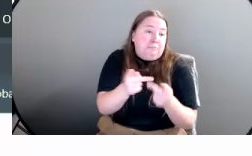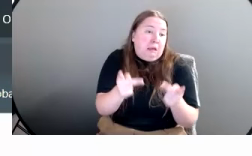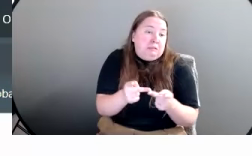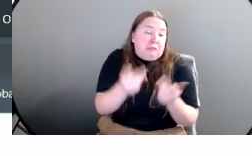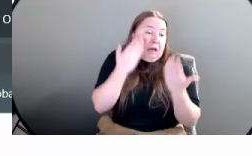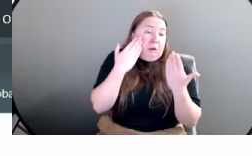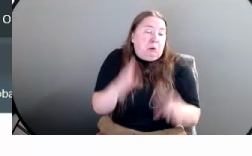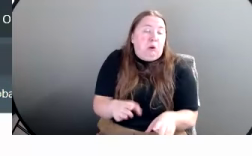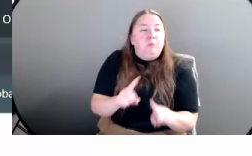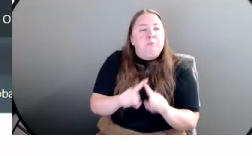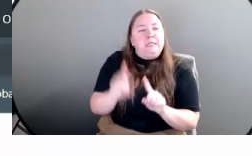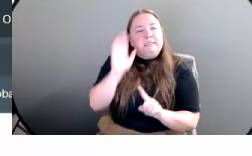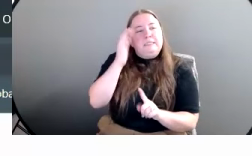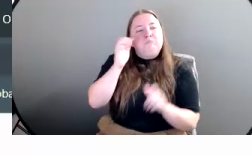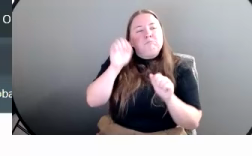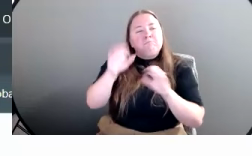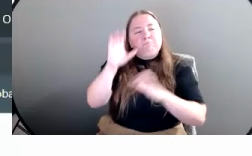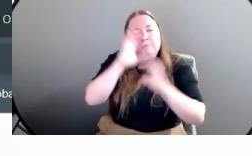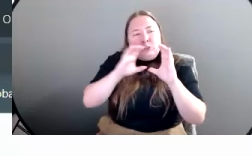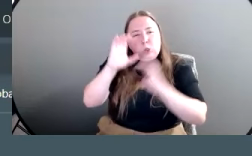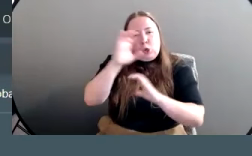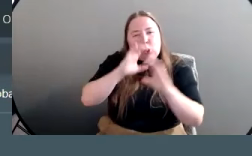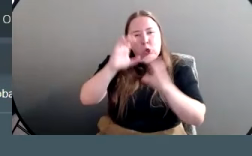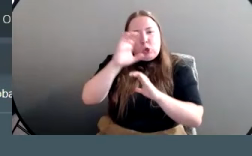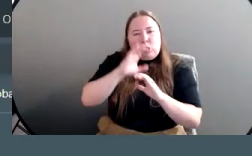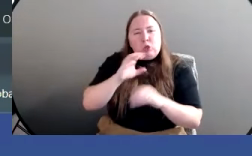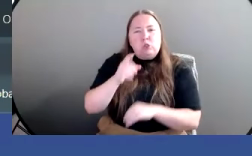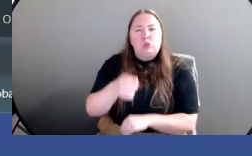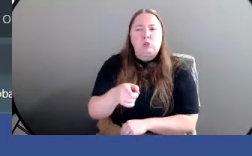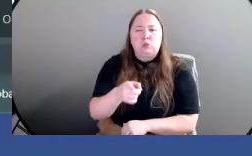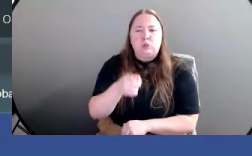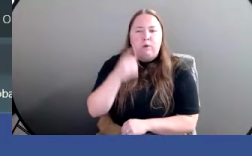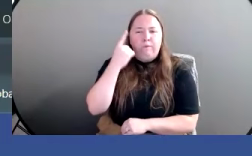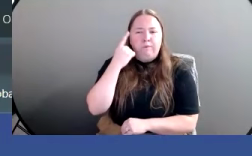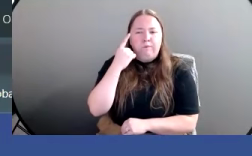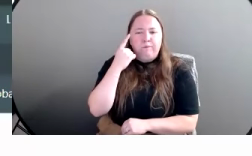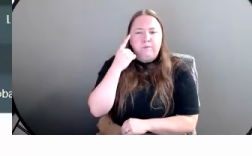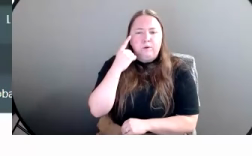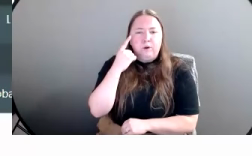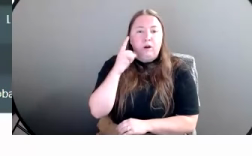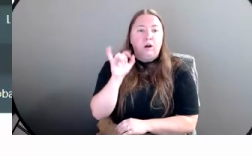But it seems that you can search, for, Oh, look at that.